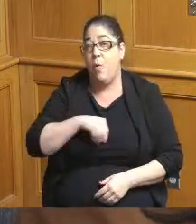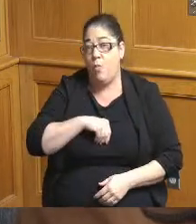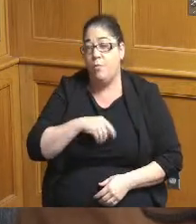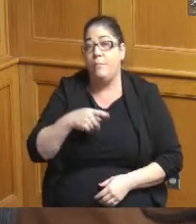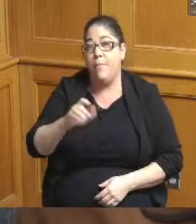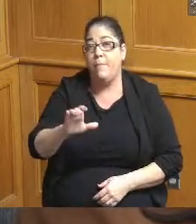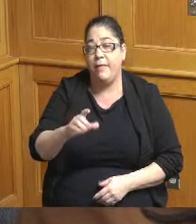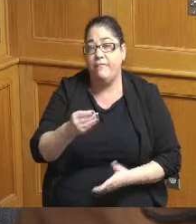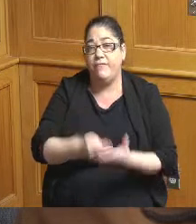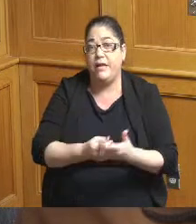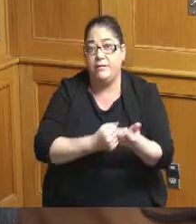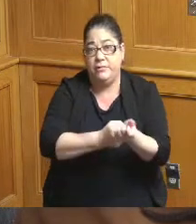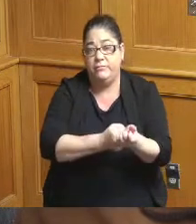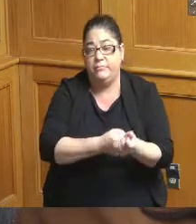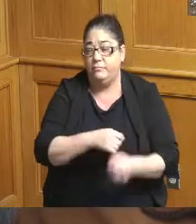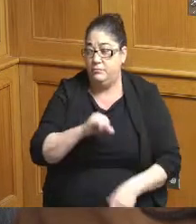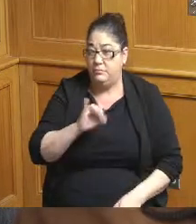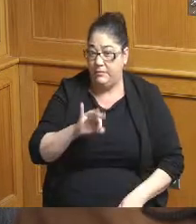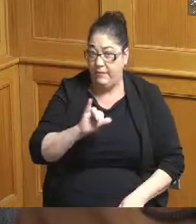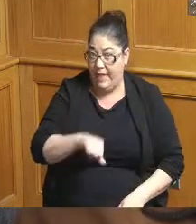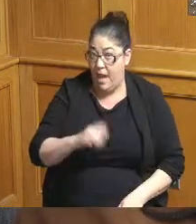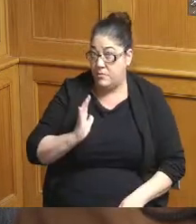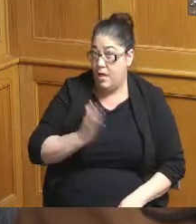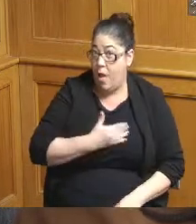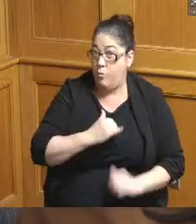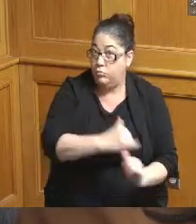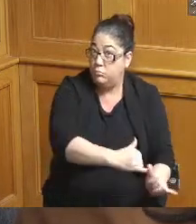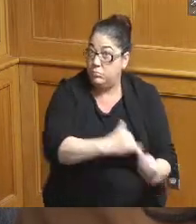don't I need to know up front is that the direction we're going to try to switch us